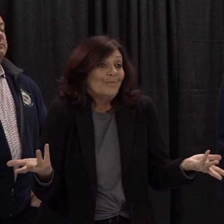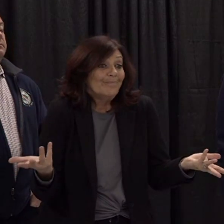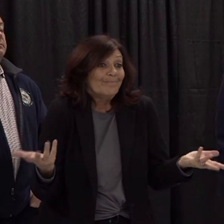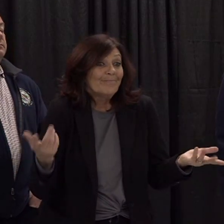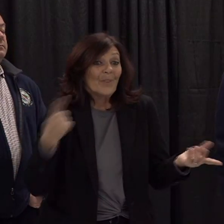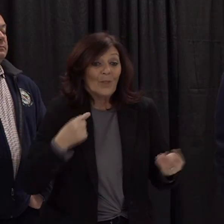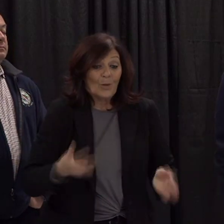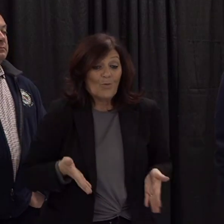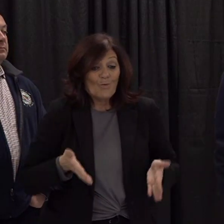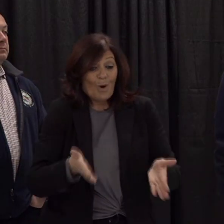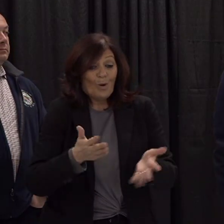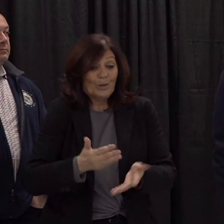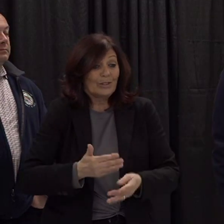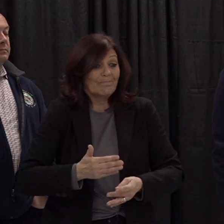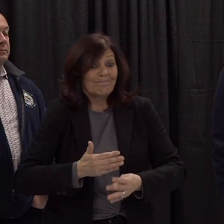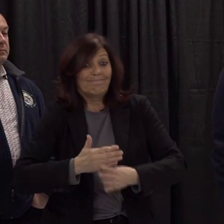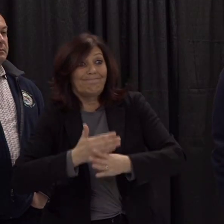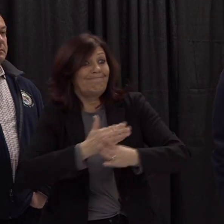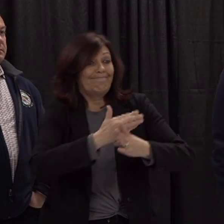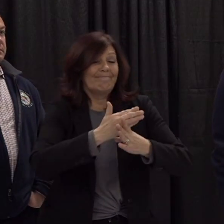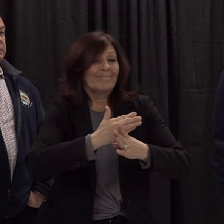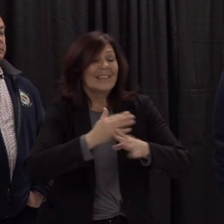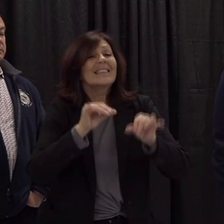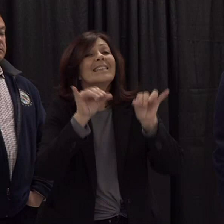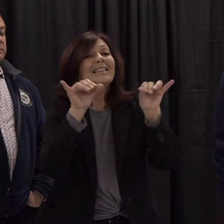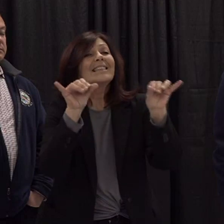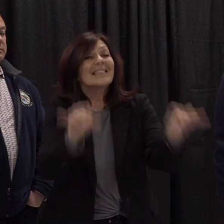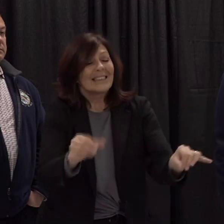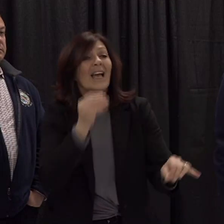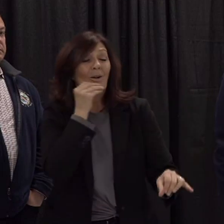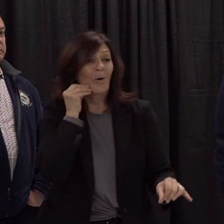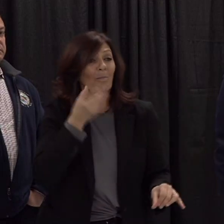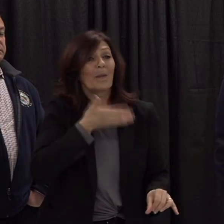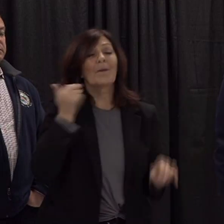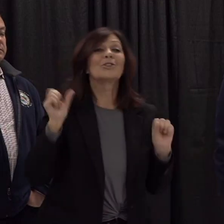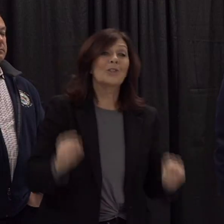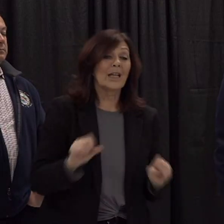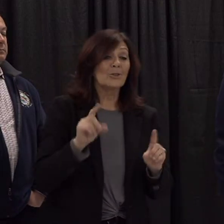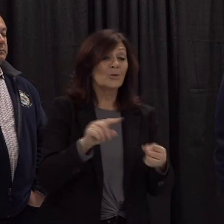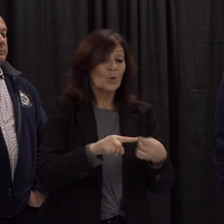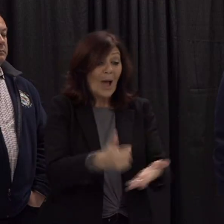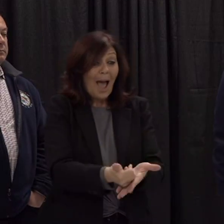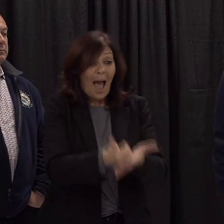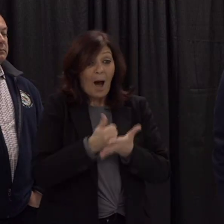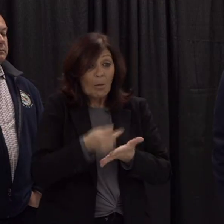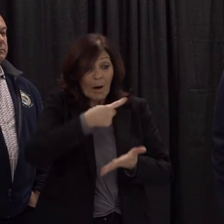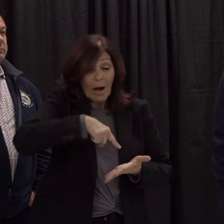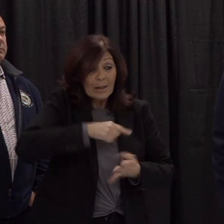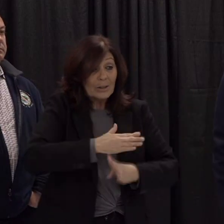to get clogged with vehicles or trucks. So please stay home. That's the best thing you can do to help us and to protect yourself.